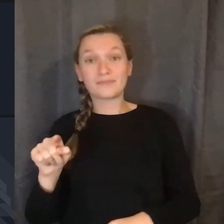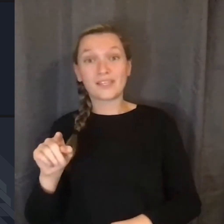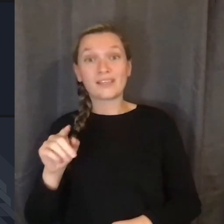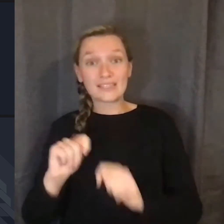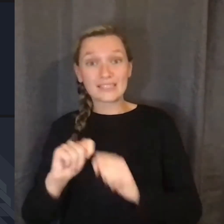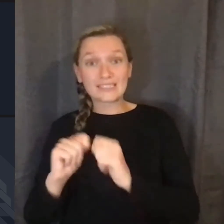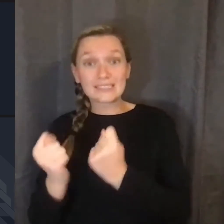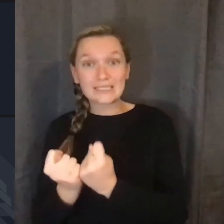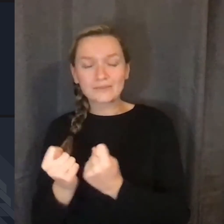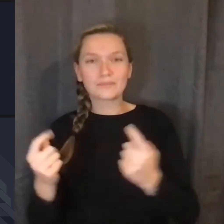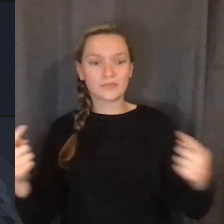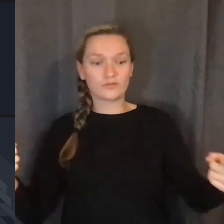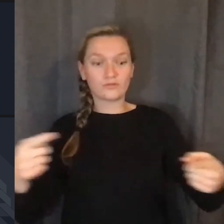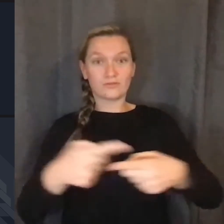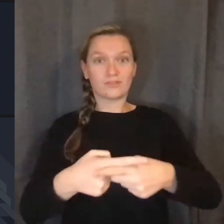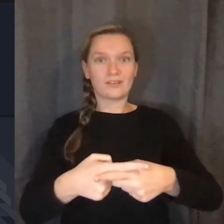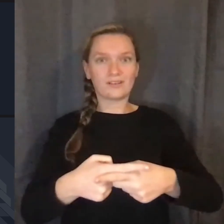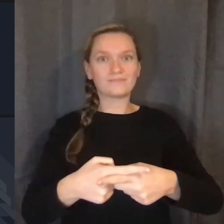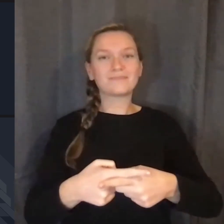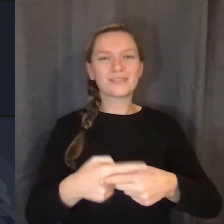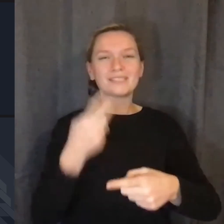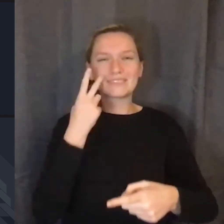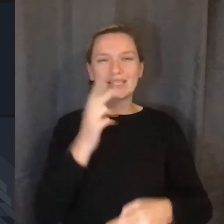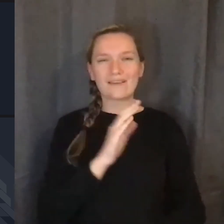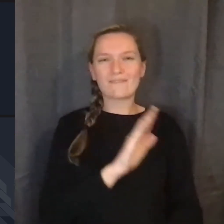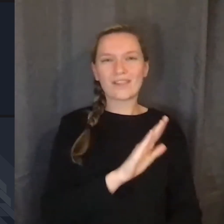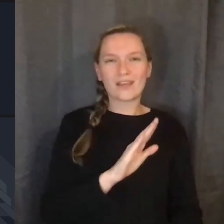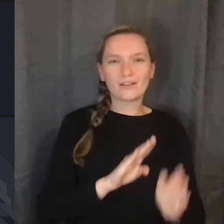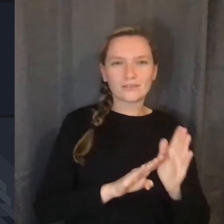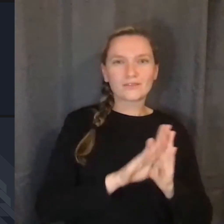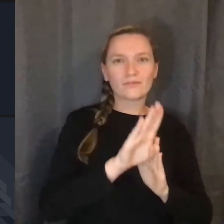It will be interesting to find out if the deaf consumers and their educational teams